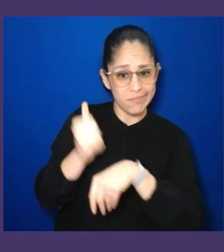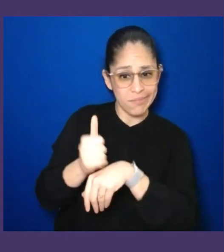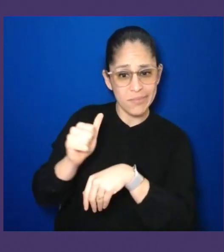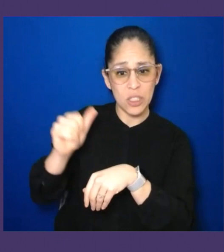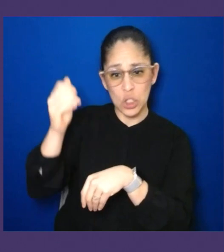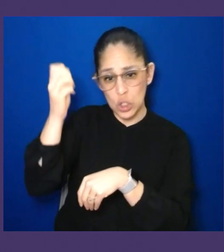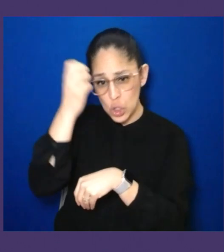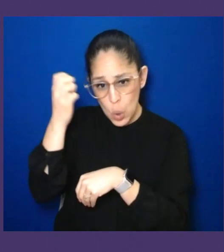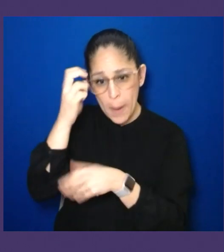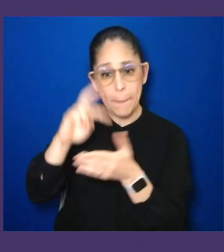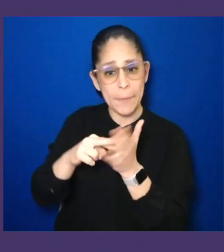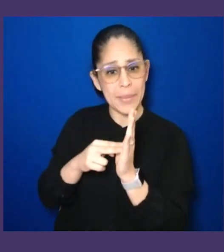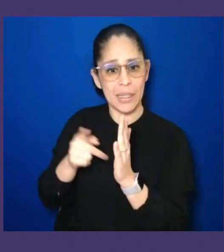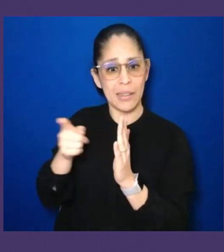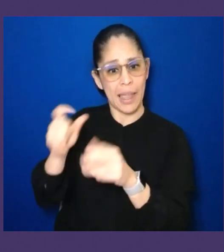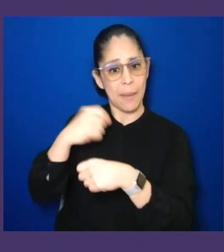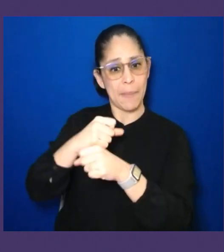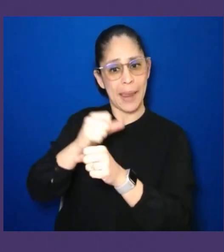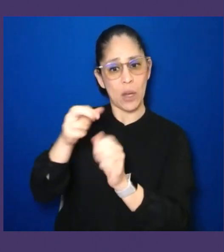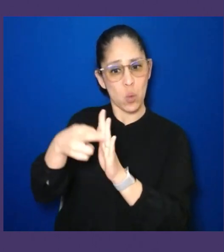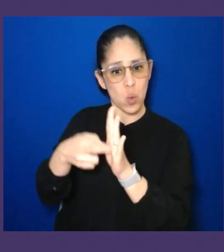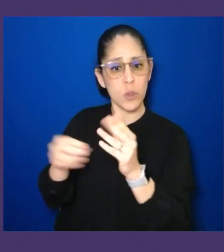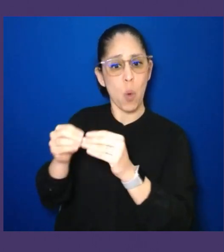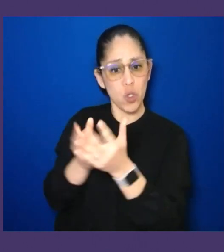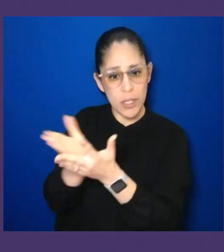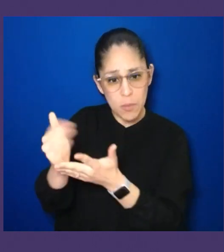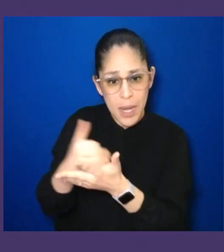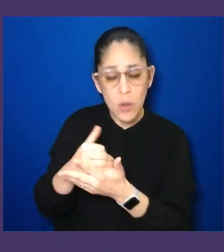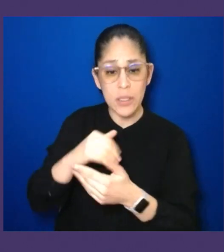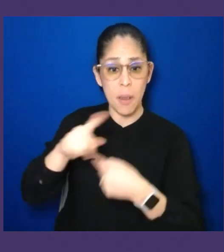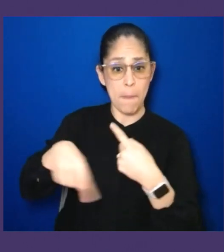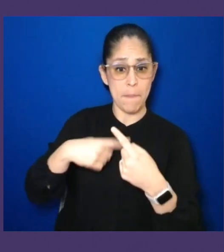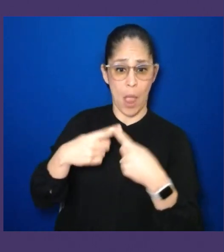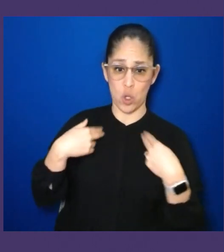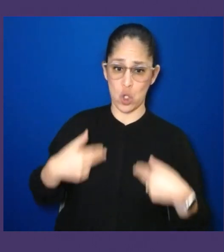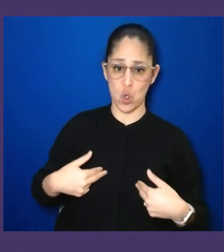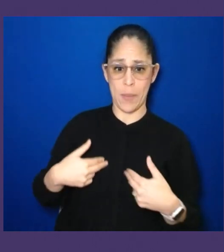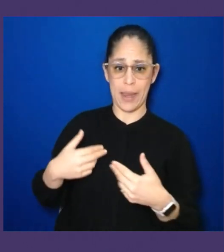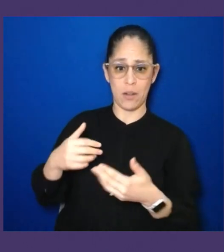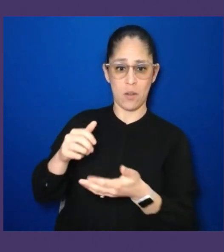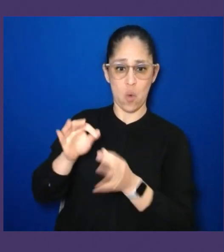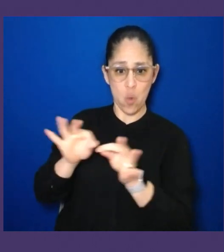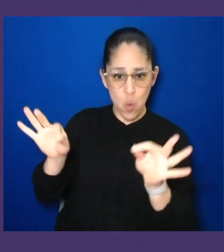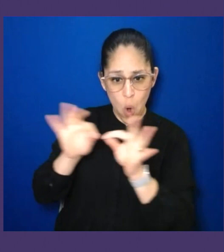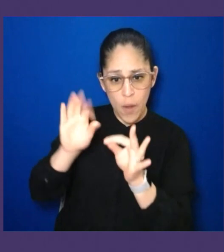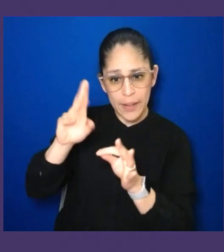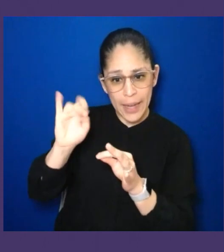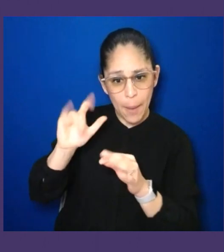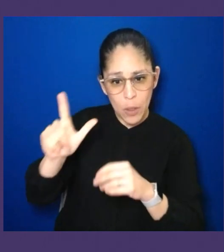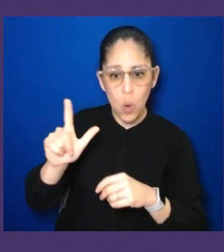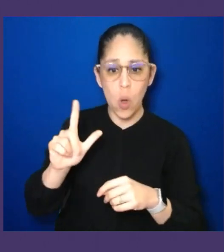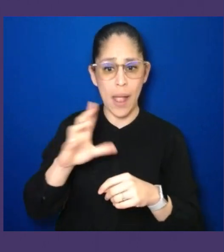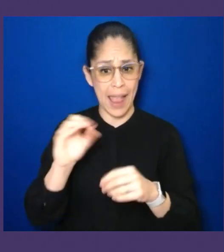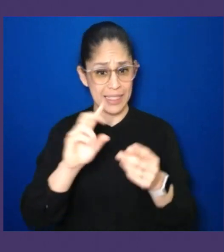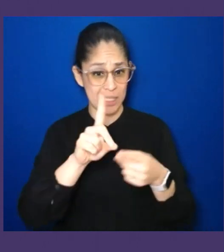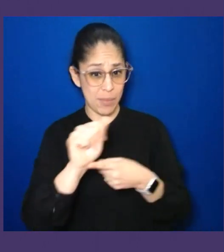but also employees and consumers. I think that is the policy piece, but there's also a perception element.